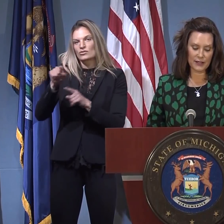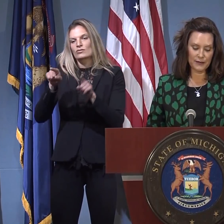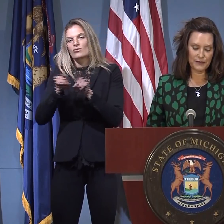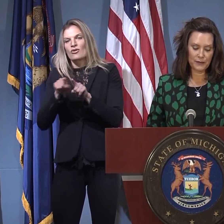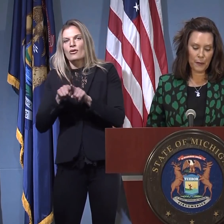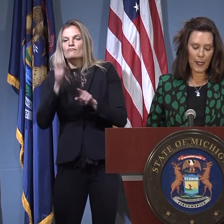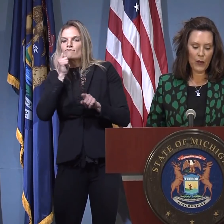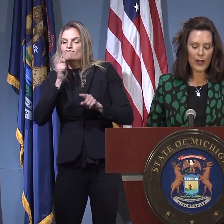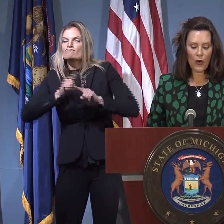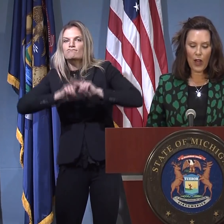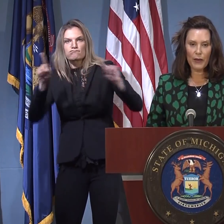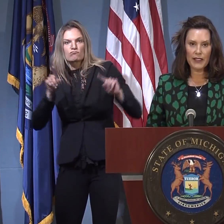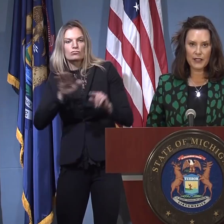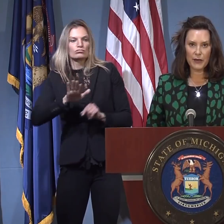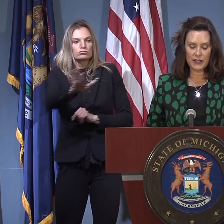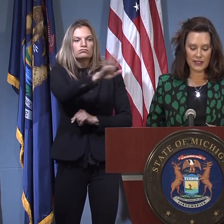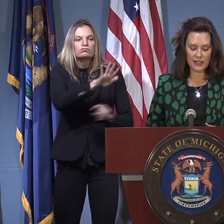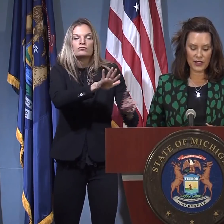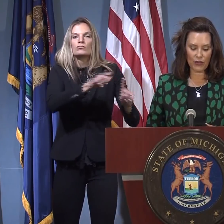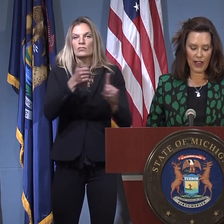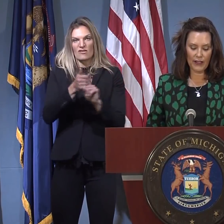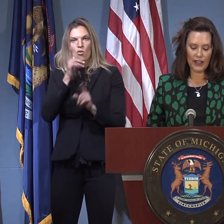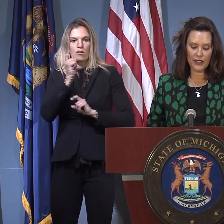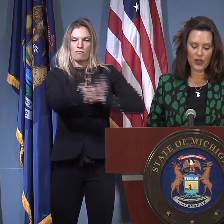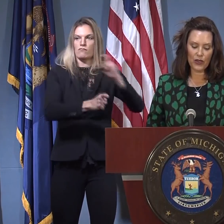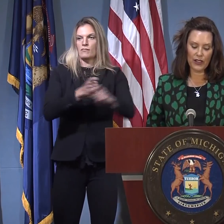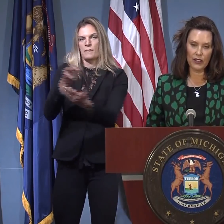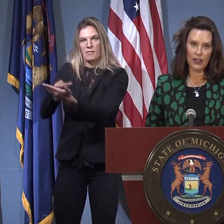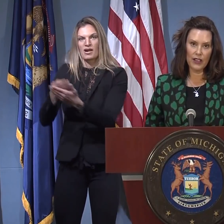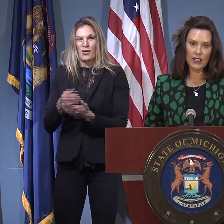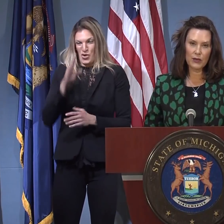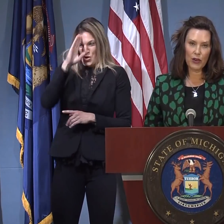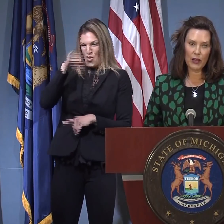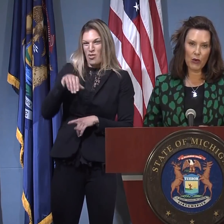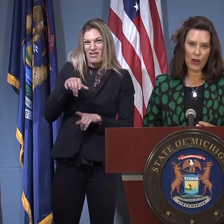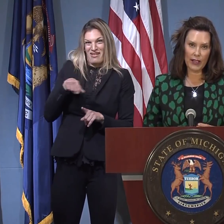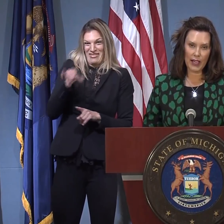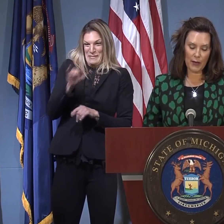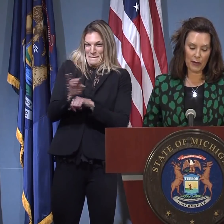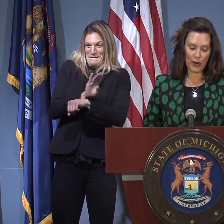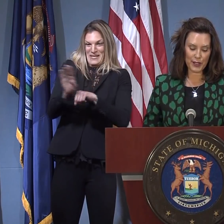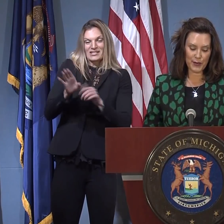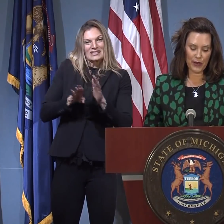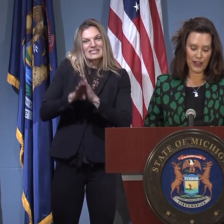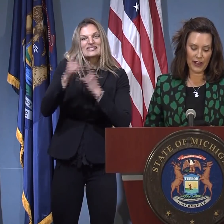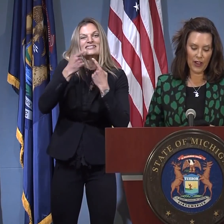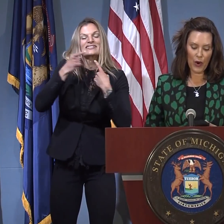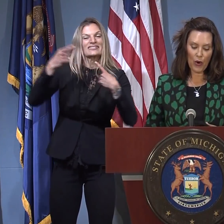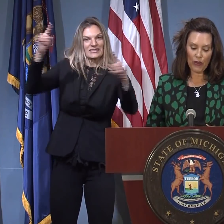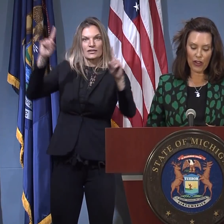GRANTS AWARD UNDER THE WILL GO TO WOMEN-OWNED OR VETERAN-OWNED BUSINESSES. WE KNOW HELPING THESE BUSINESSES